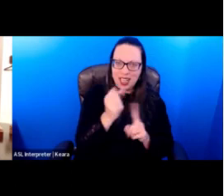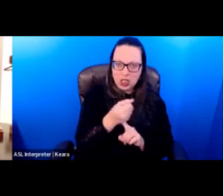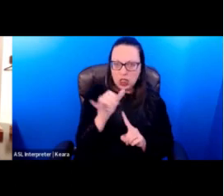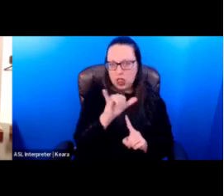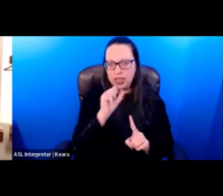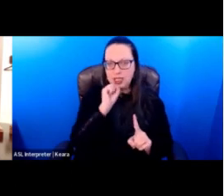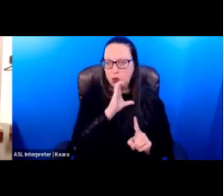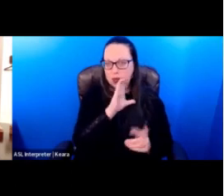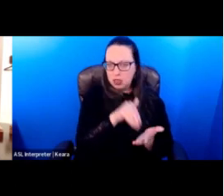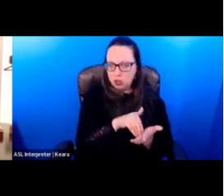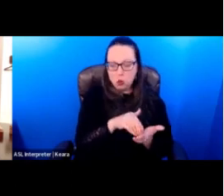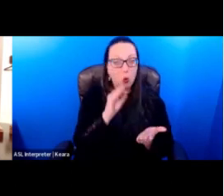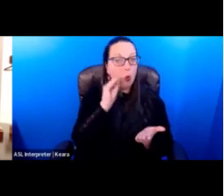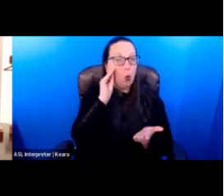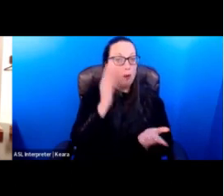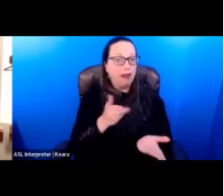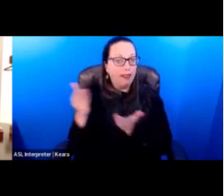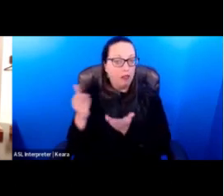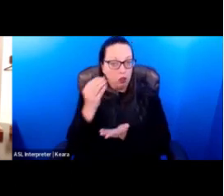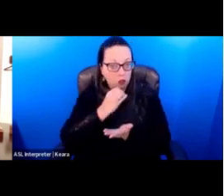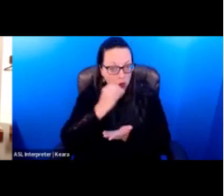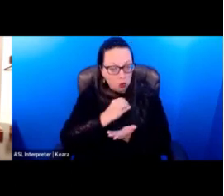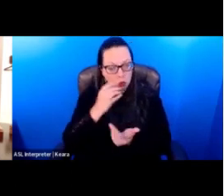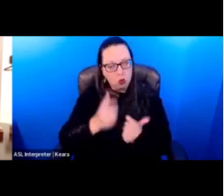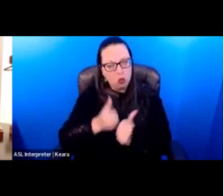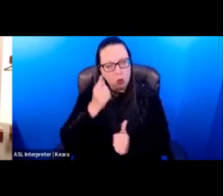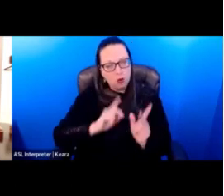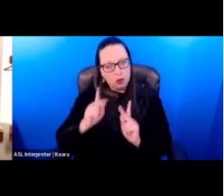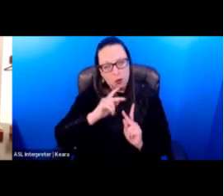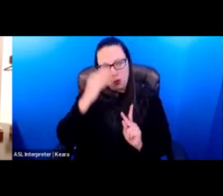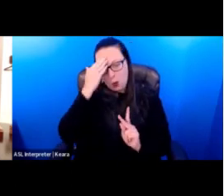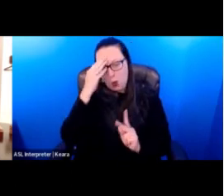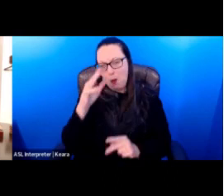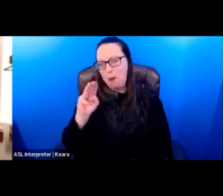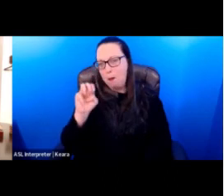delivered meals program, which most people know of as Meals on Wheels, but it's for frail,